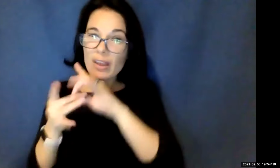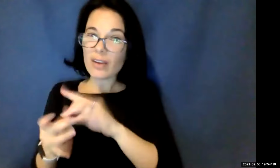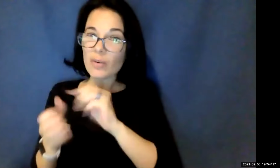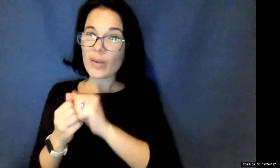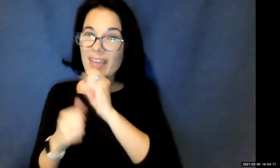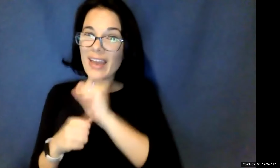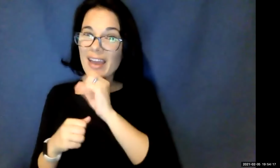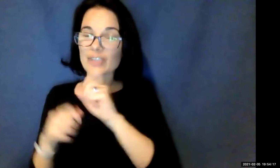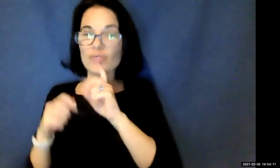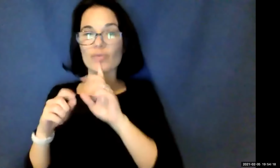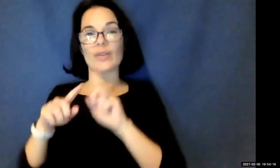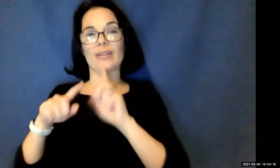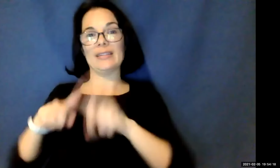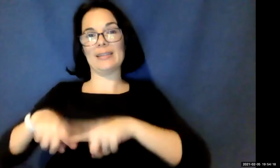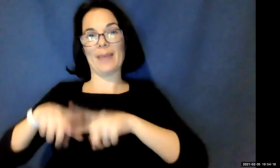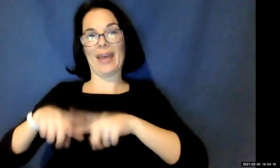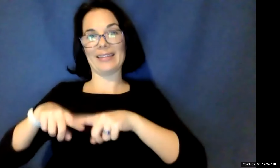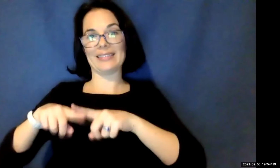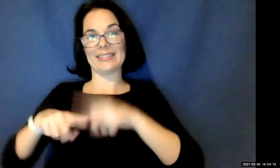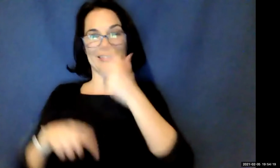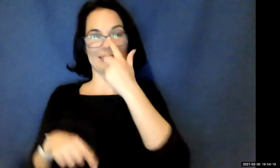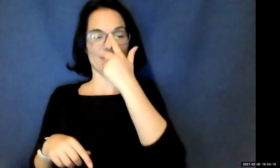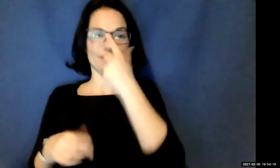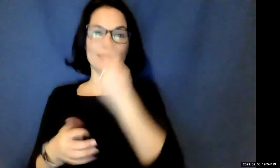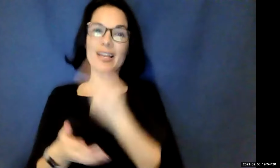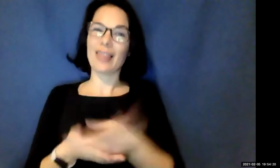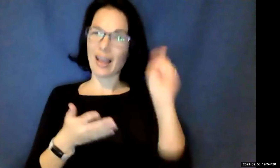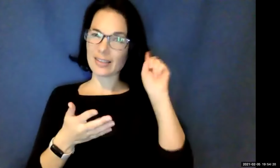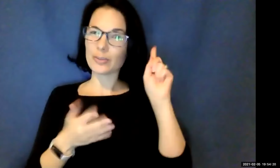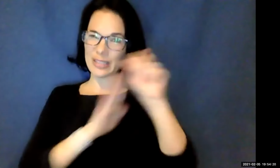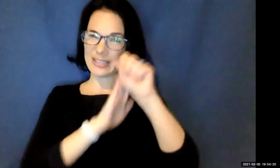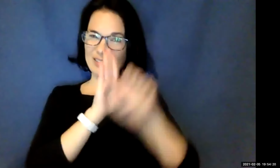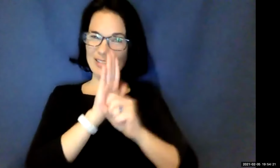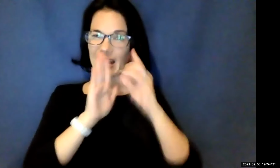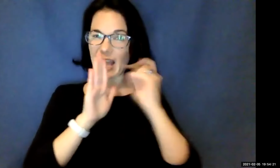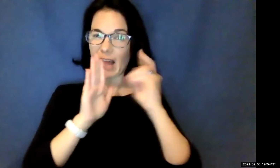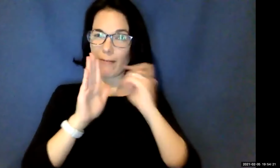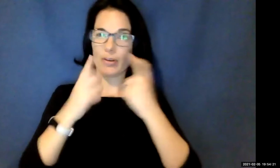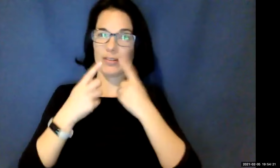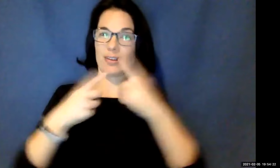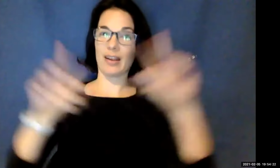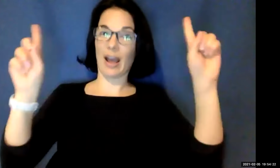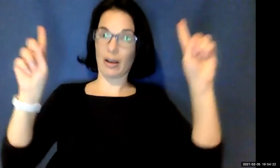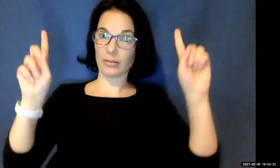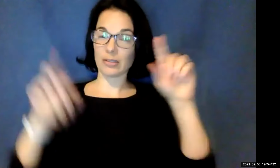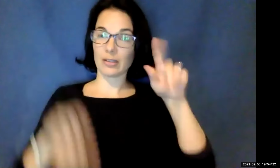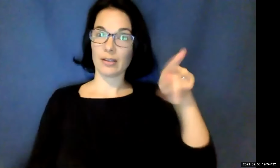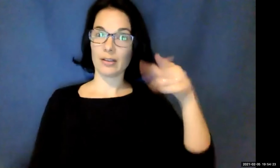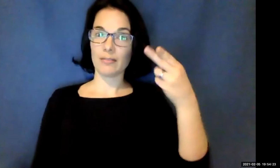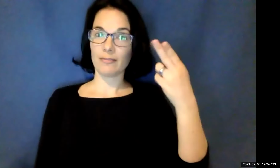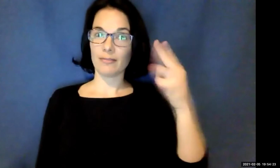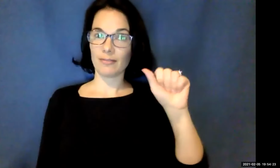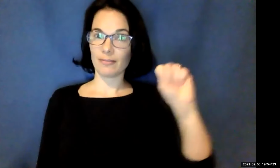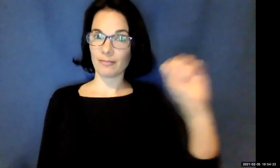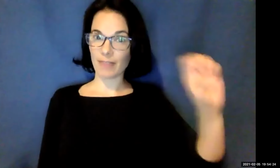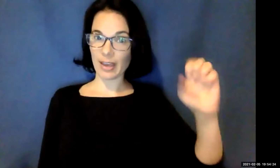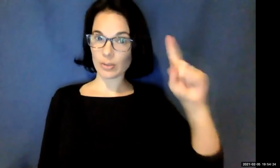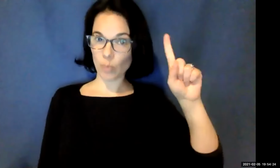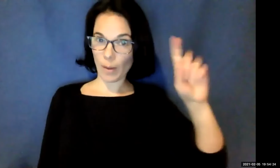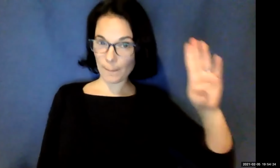the state said last week in a press release, that after we finish phase 1B, tier 1, if